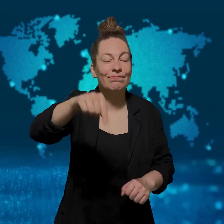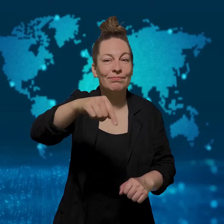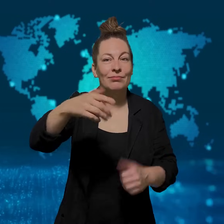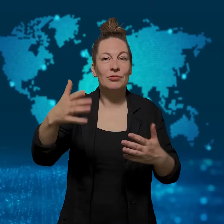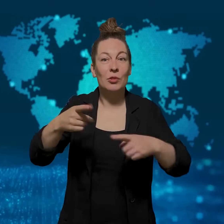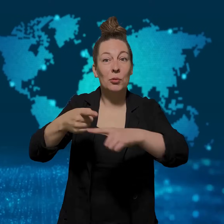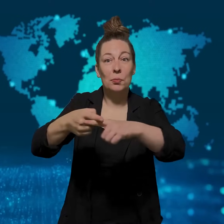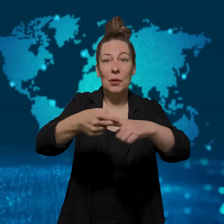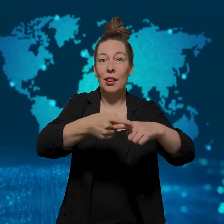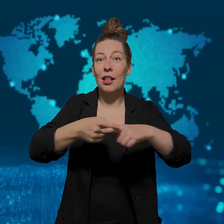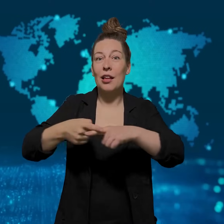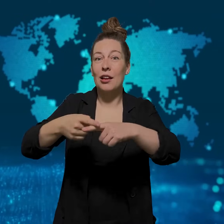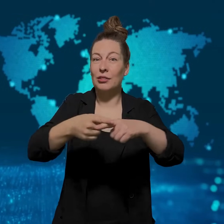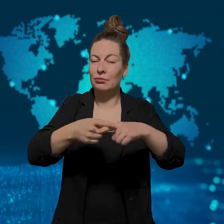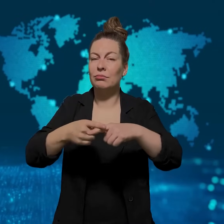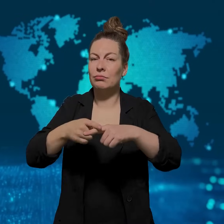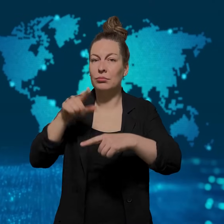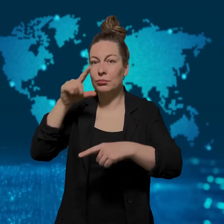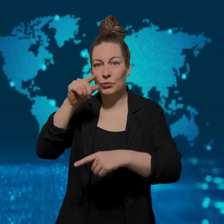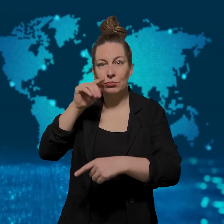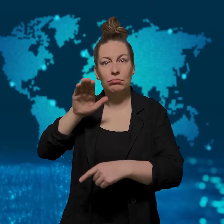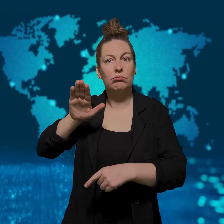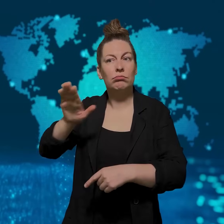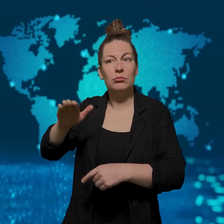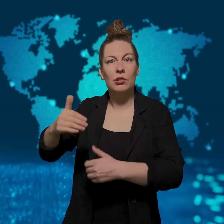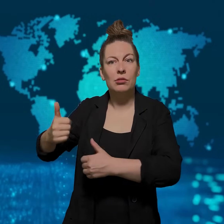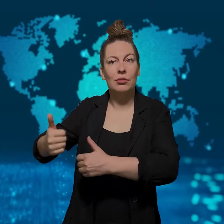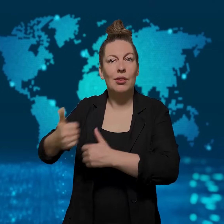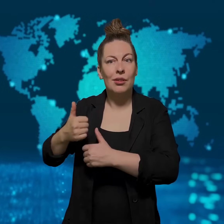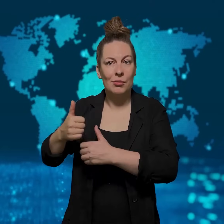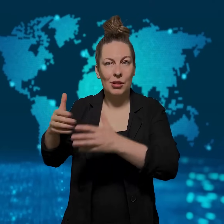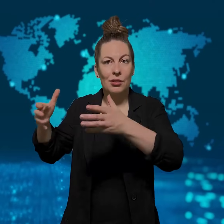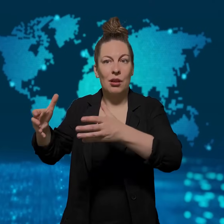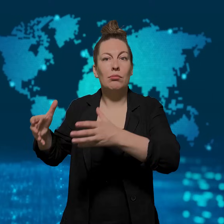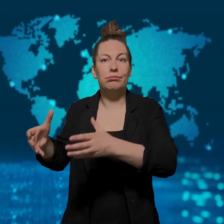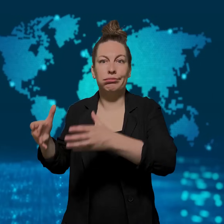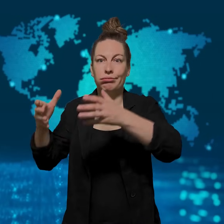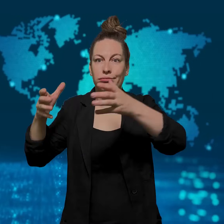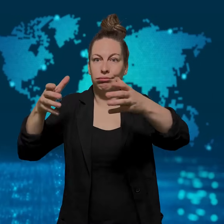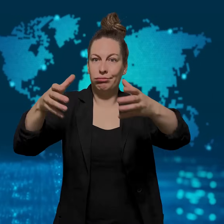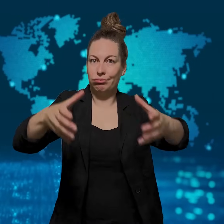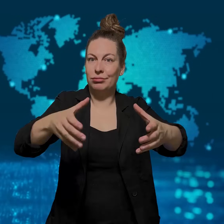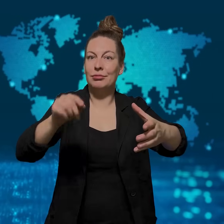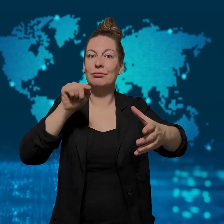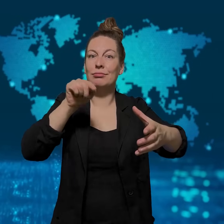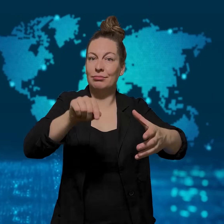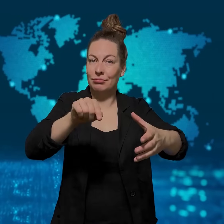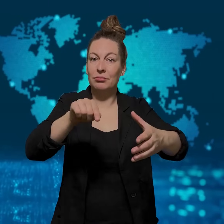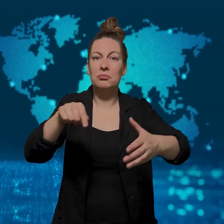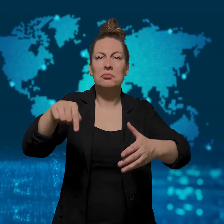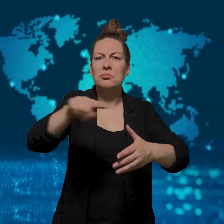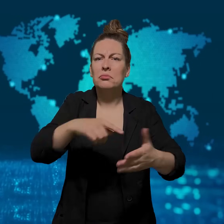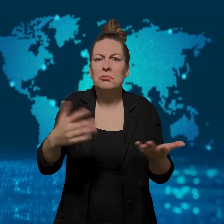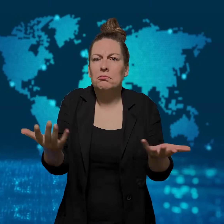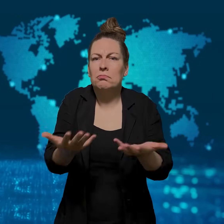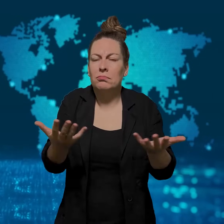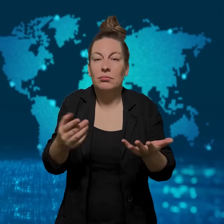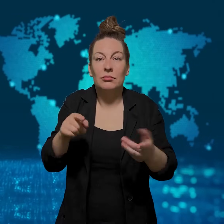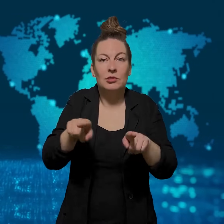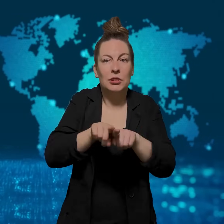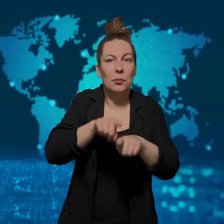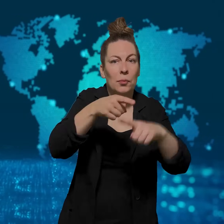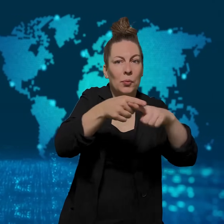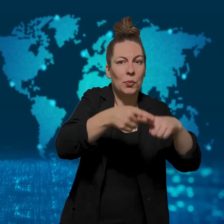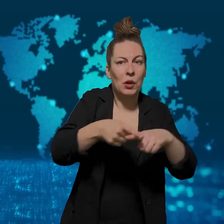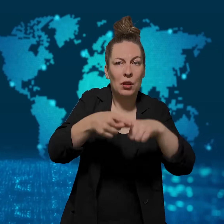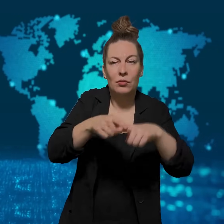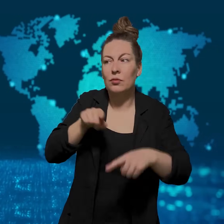This is notable because in the past, such visits were followed by